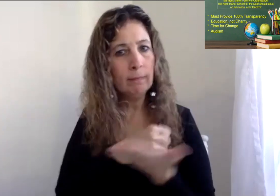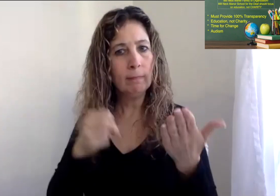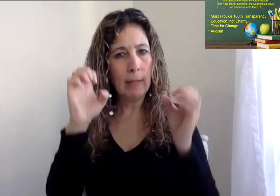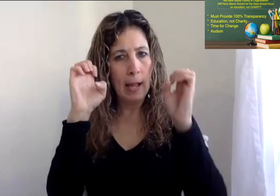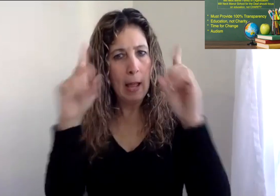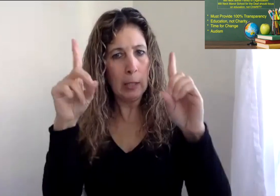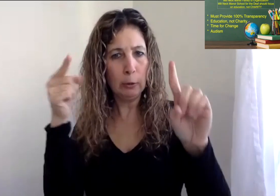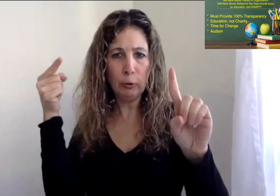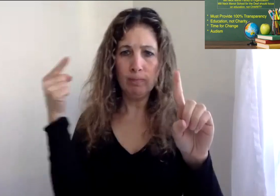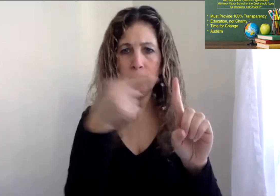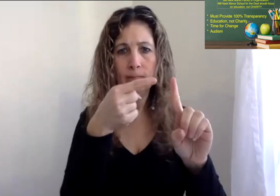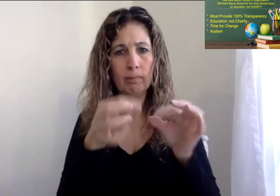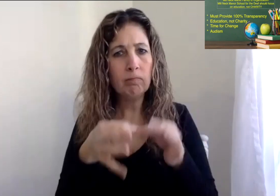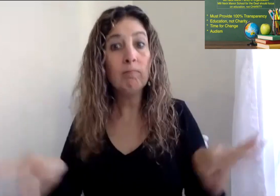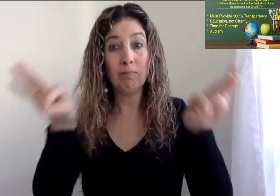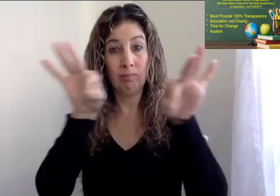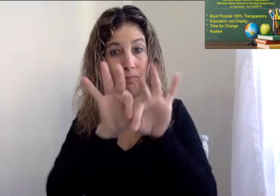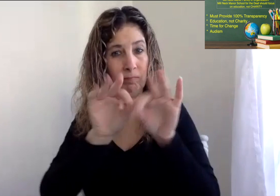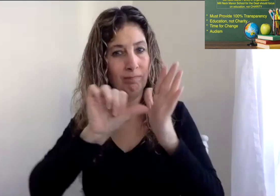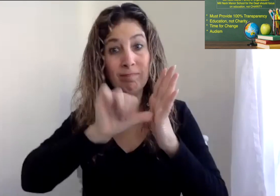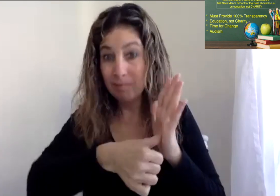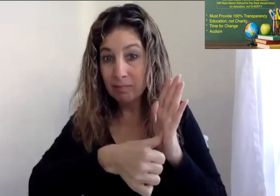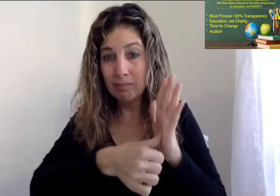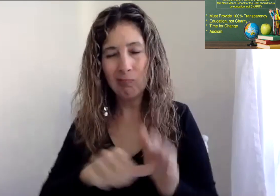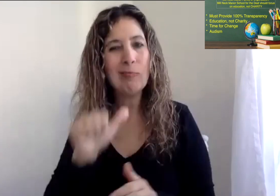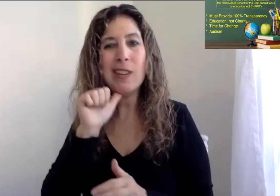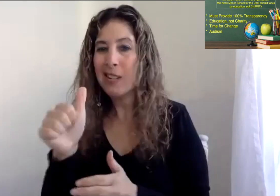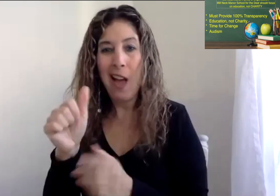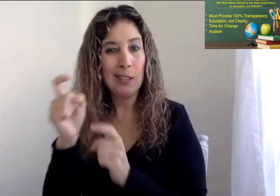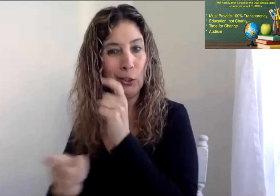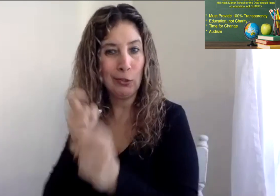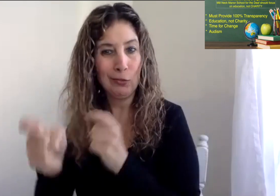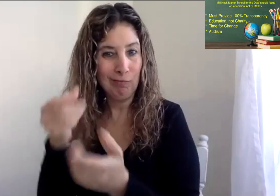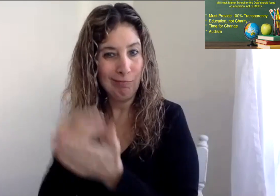the students at the school must be the highest priority their education must be the highest